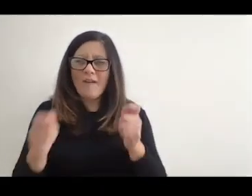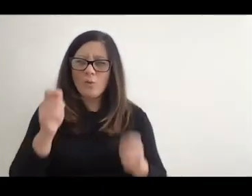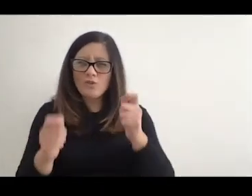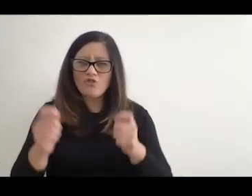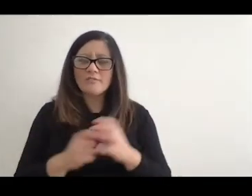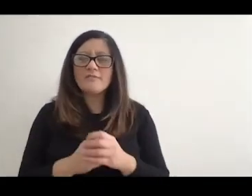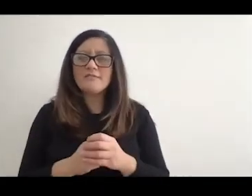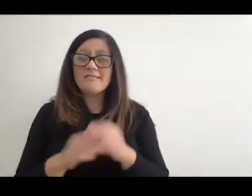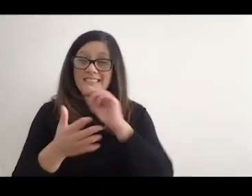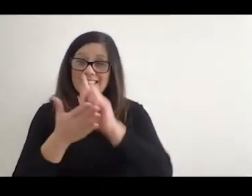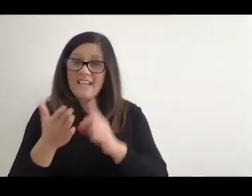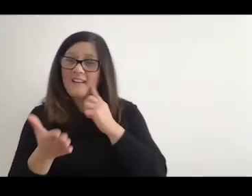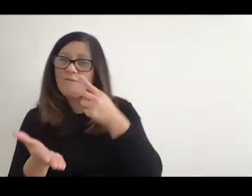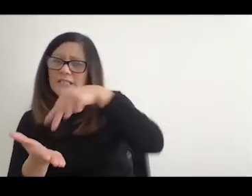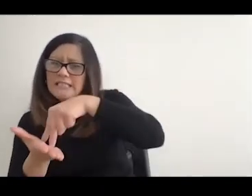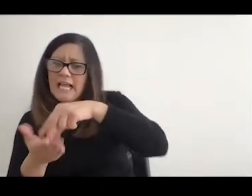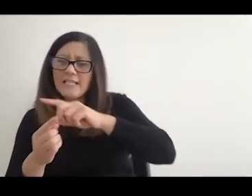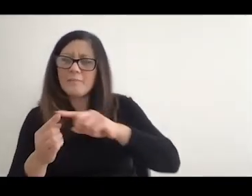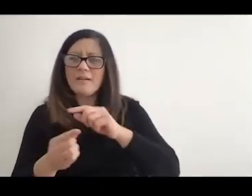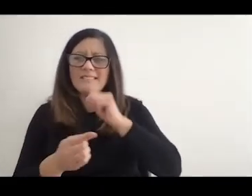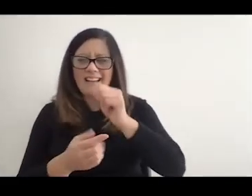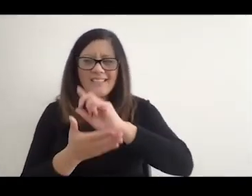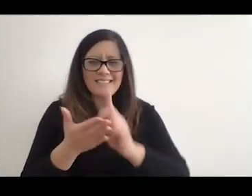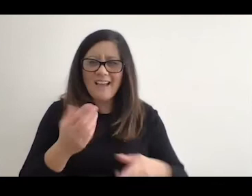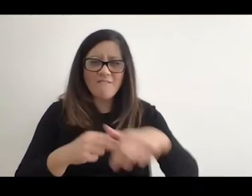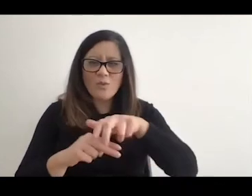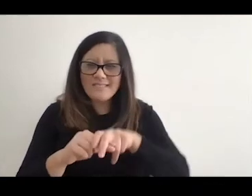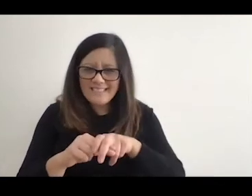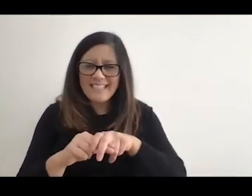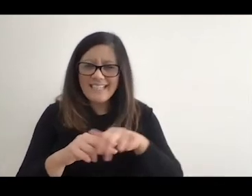it down because it was designed for the length for someone who's standing